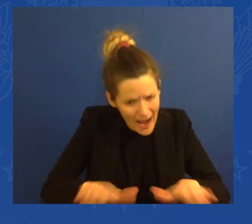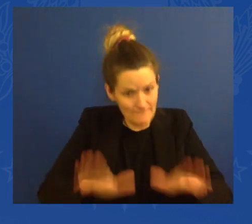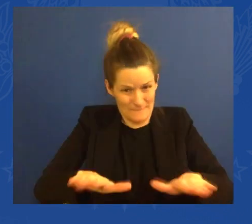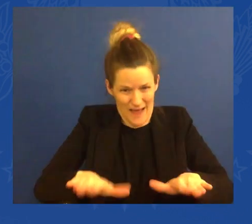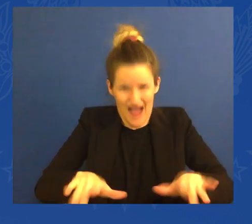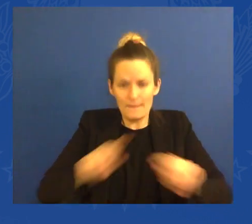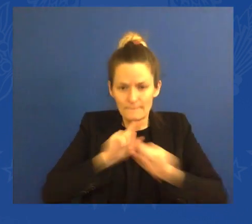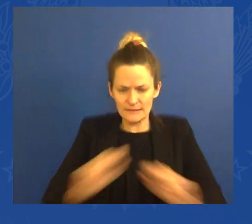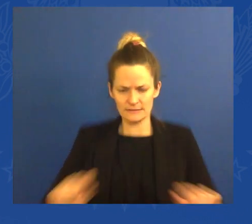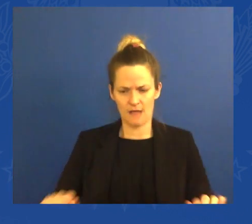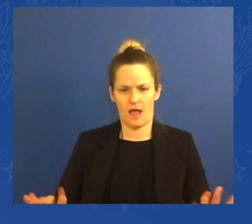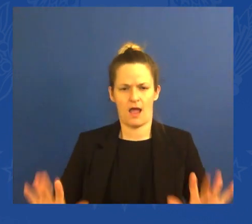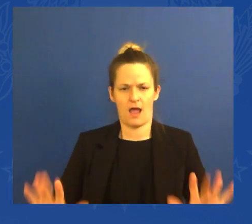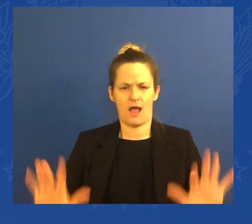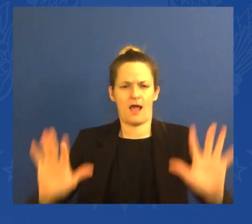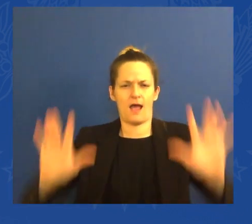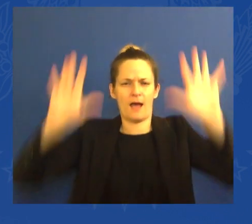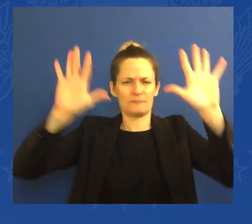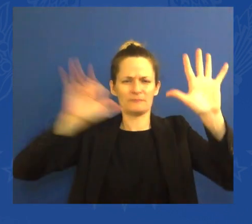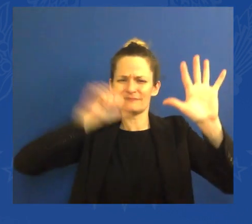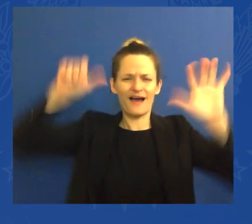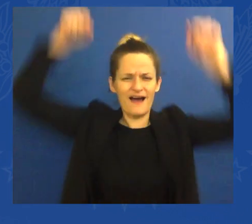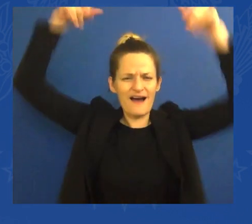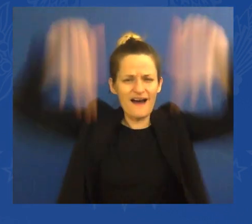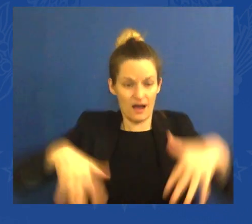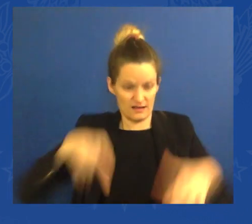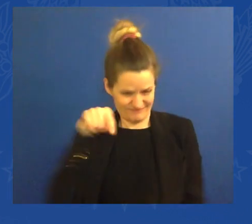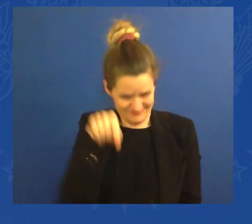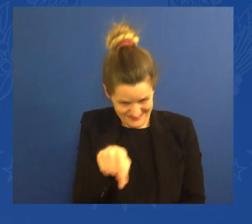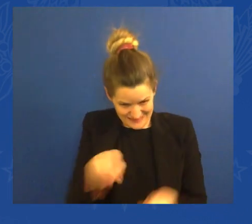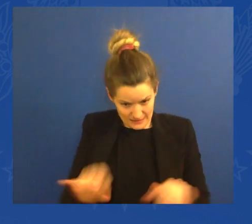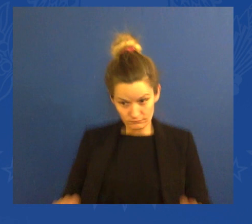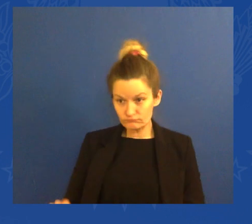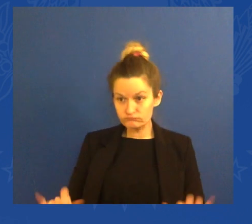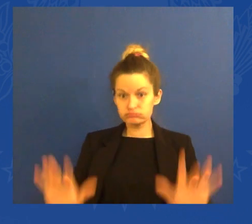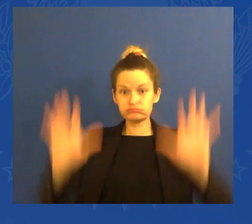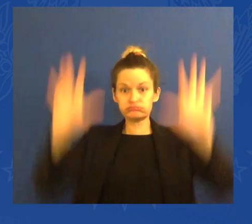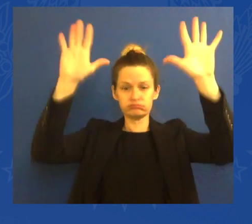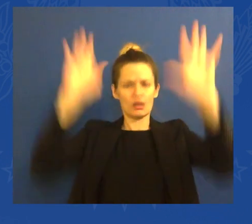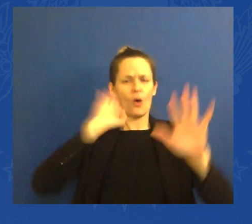My Rescue Plan reflects that vision and that's -- that was just the first step.